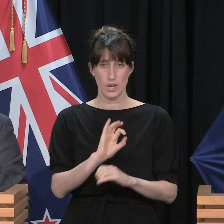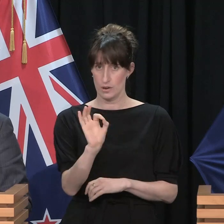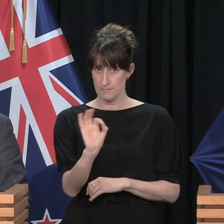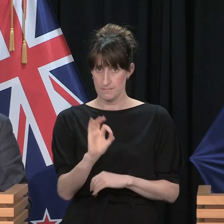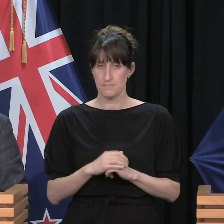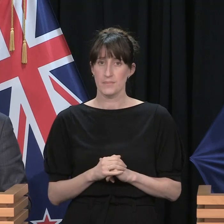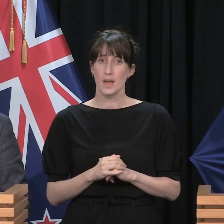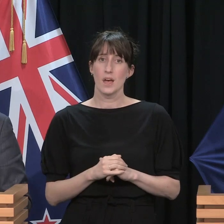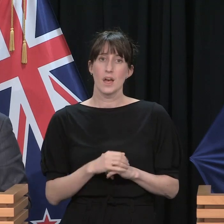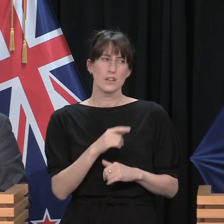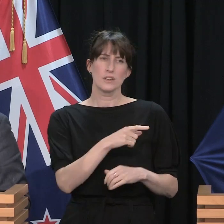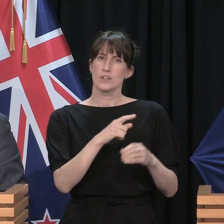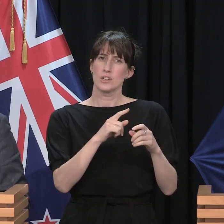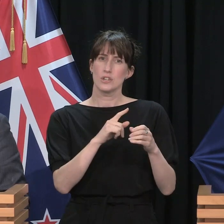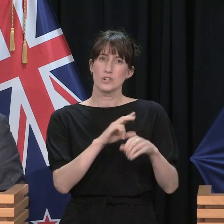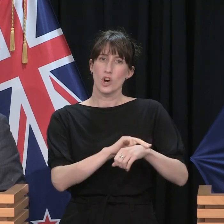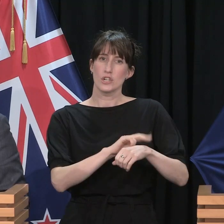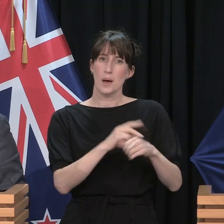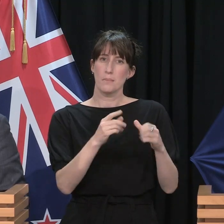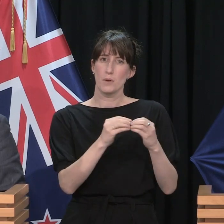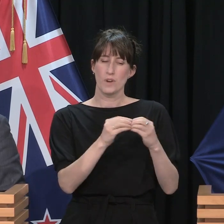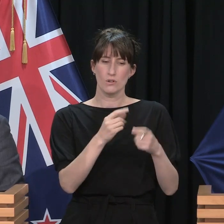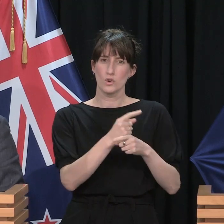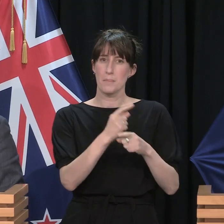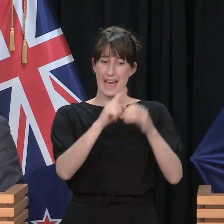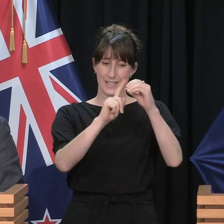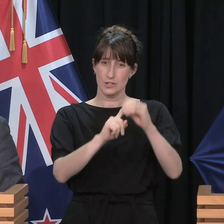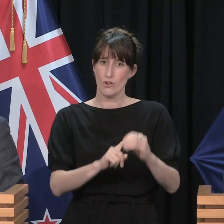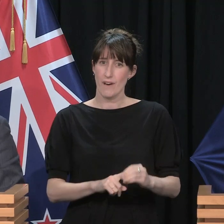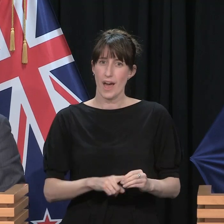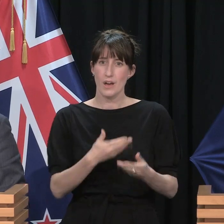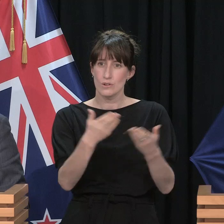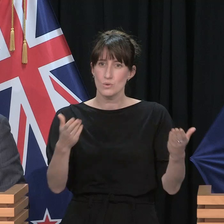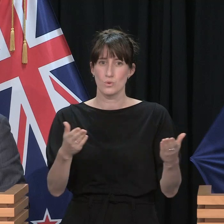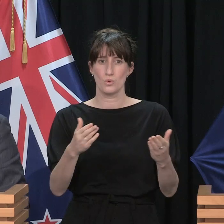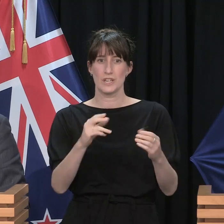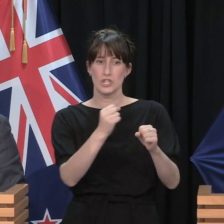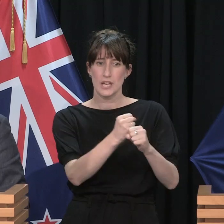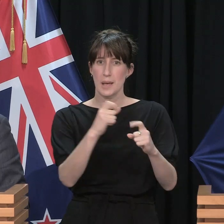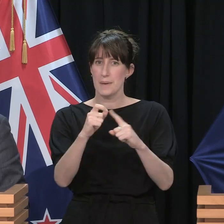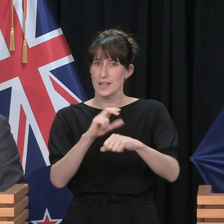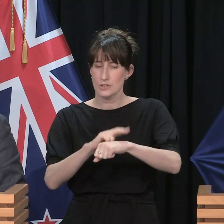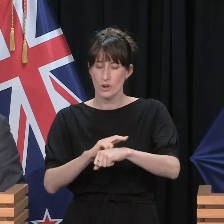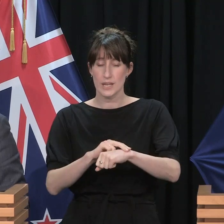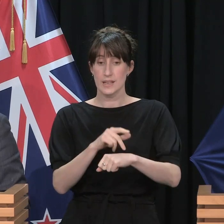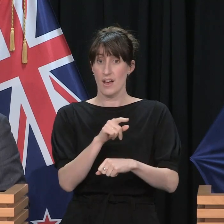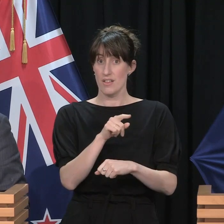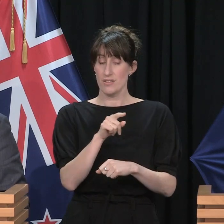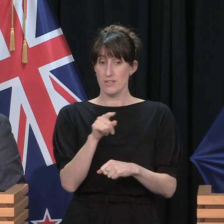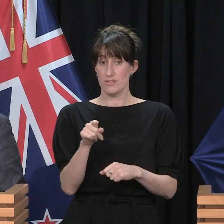possible before it starts to take hold. The survey by the College of GPs that Dr Bloomfield went through